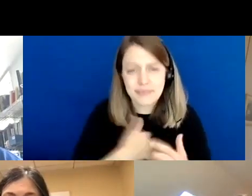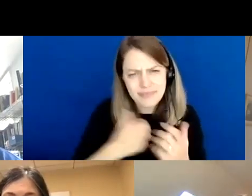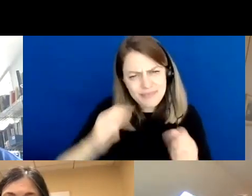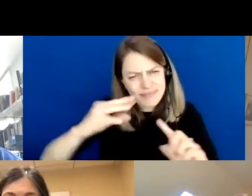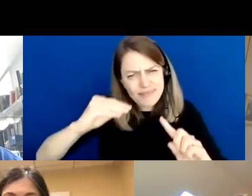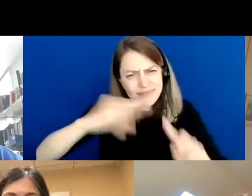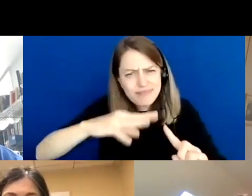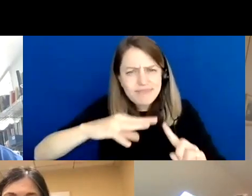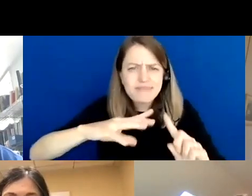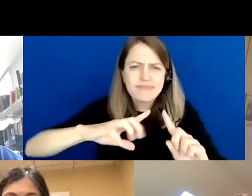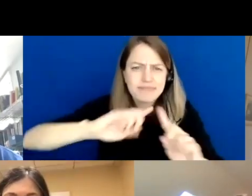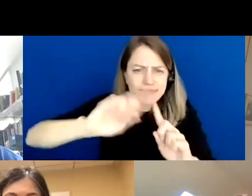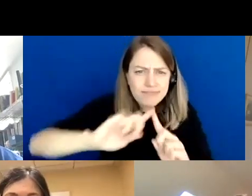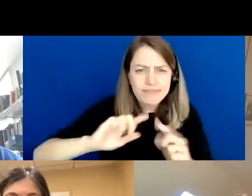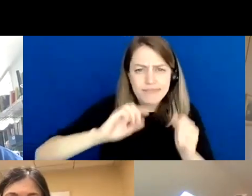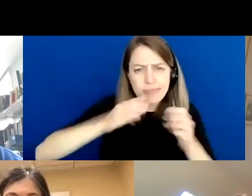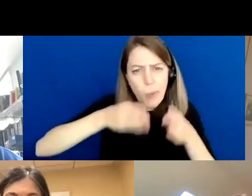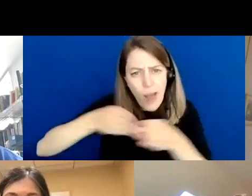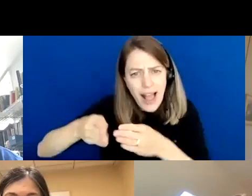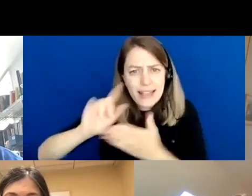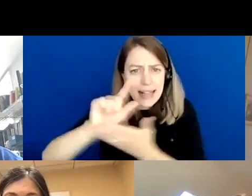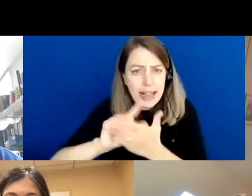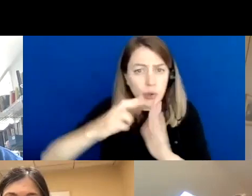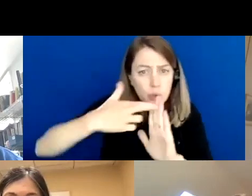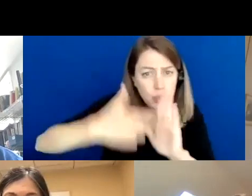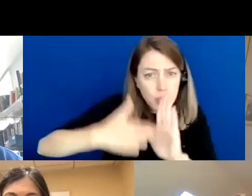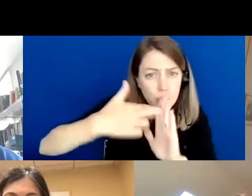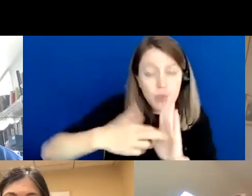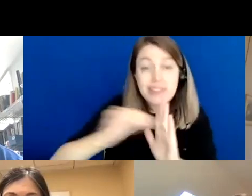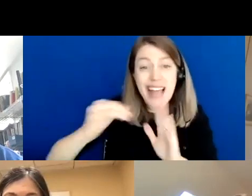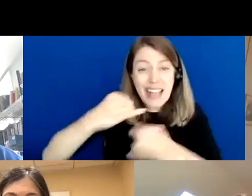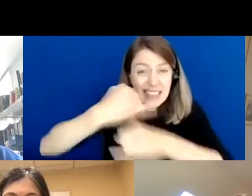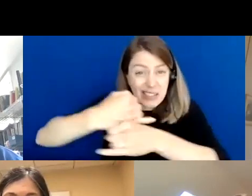in which legal rules and institutions that enforce them affect our lives.